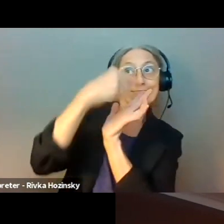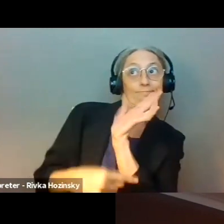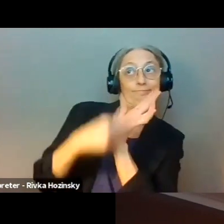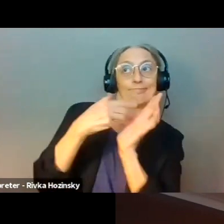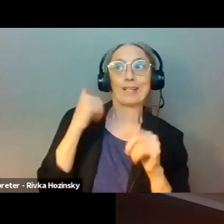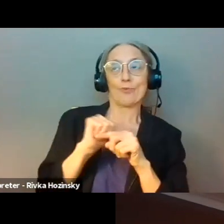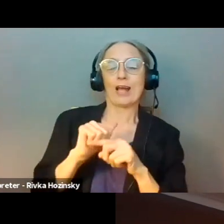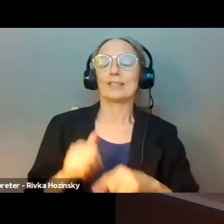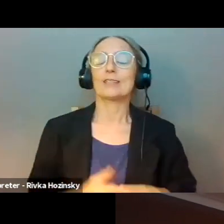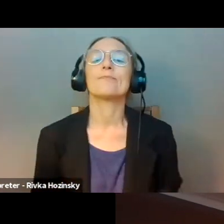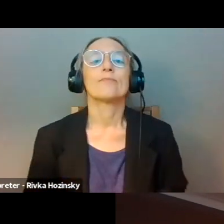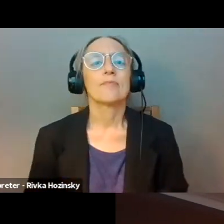things that you could recommend that they look at?